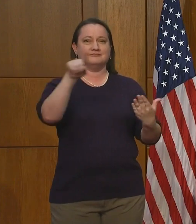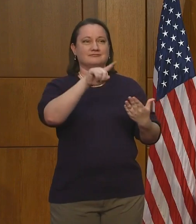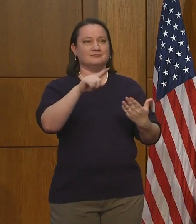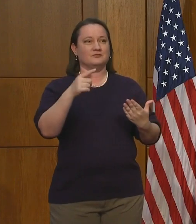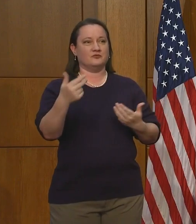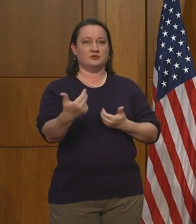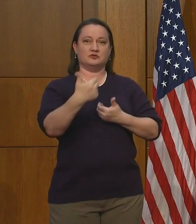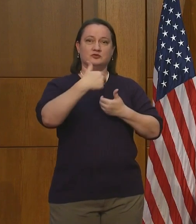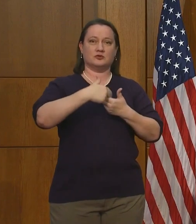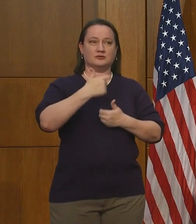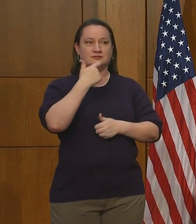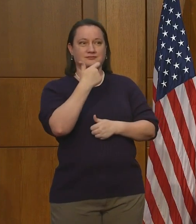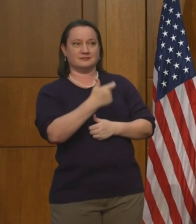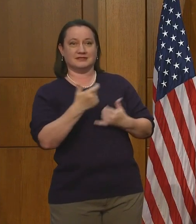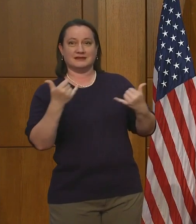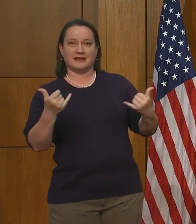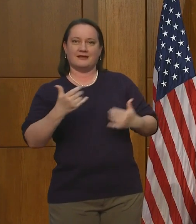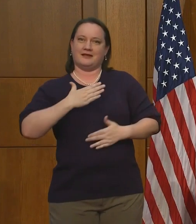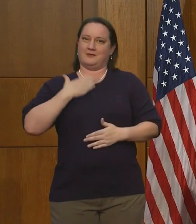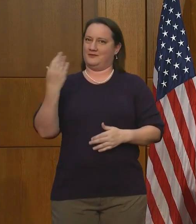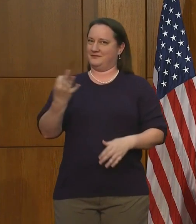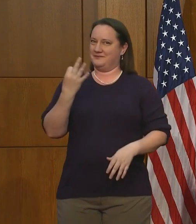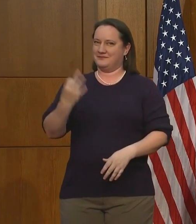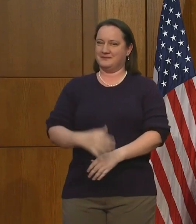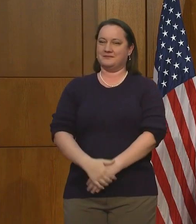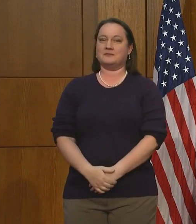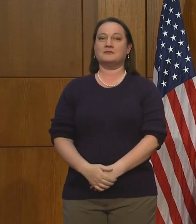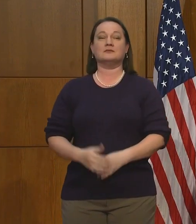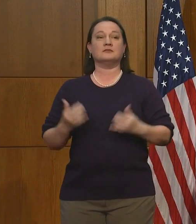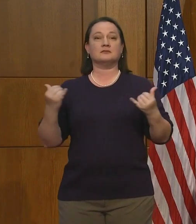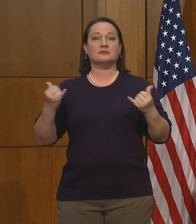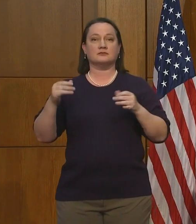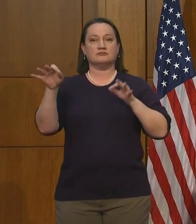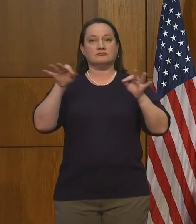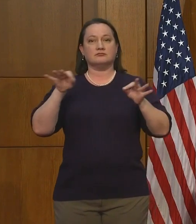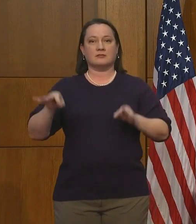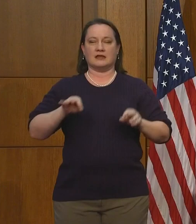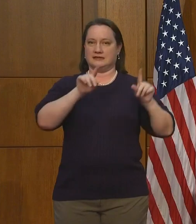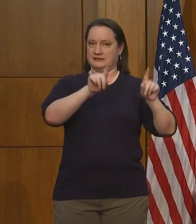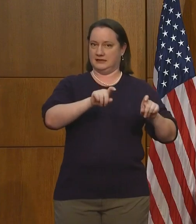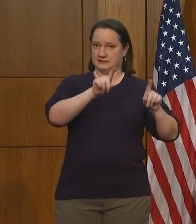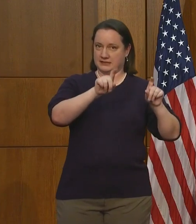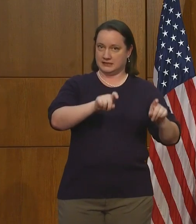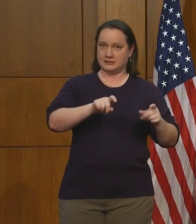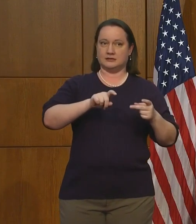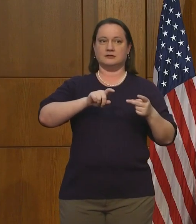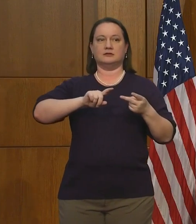GOOD AFTERNOON THANKS TO ALL OF YOU FOR JOINING US TODAY AND